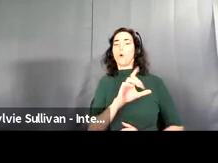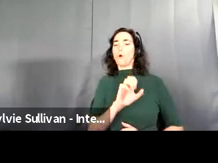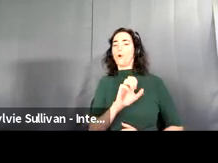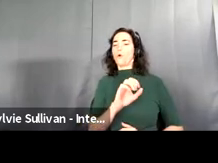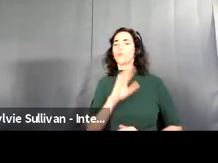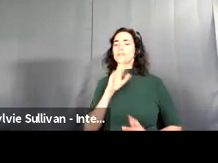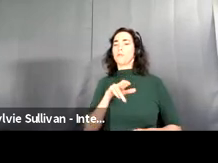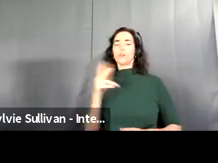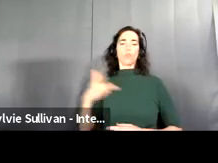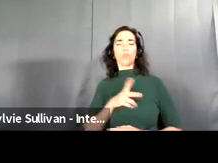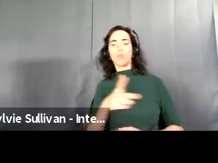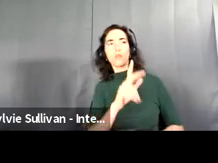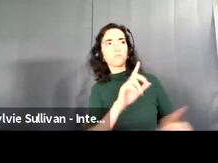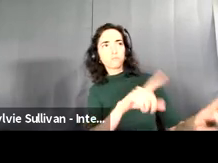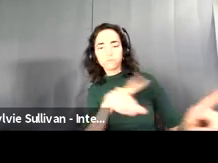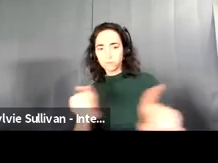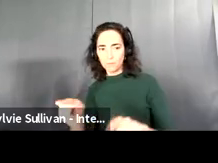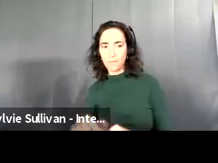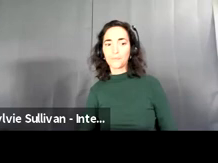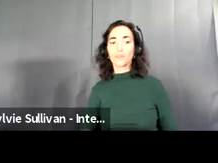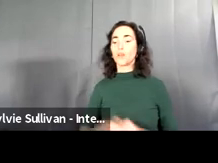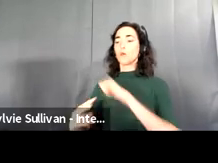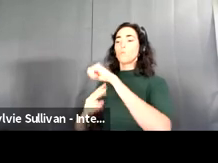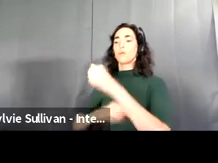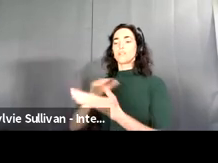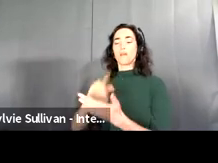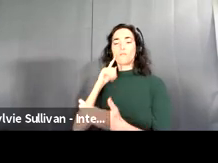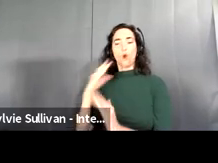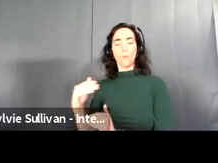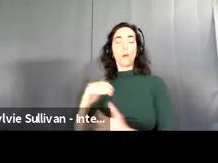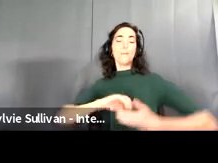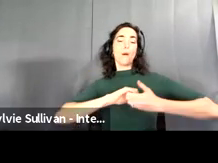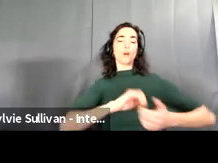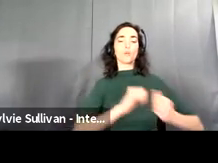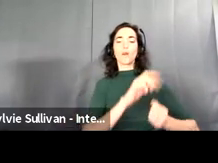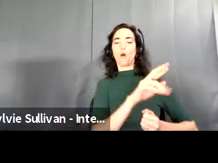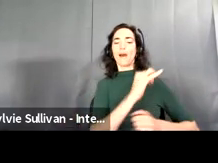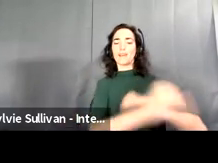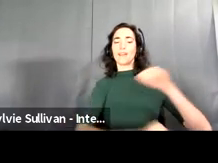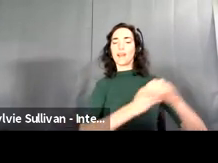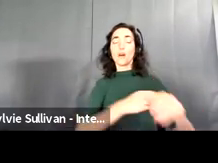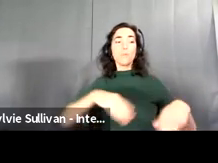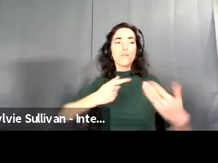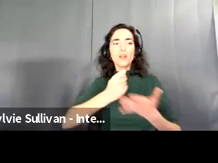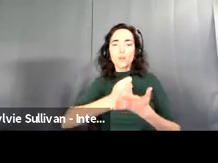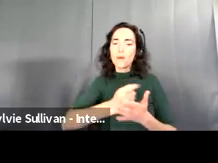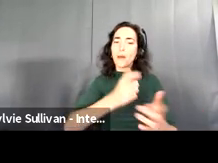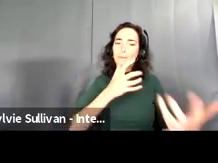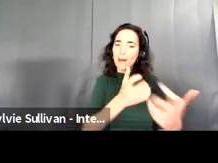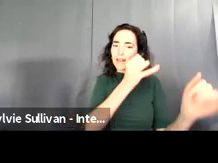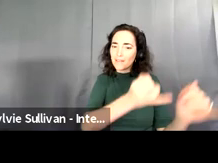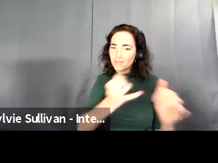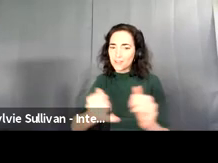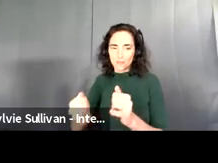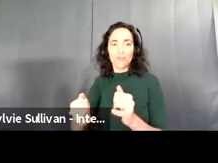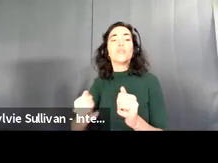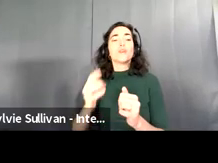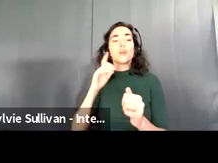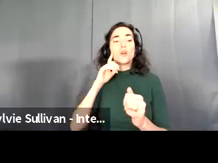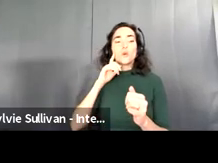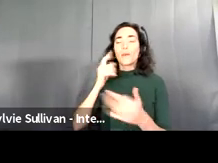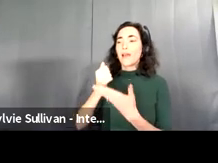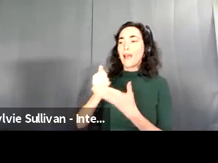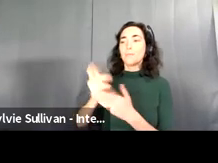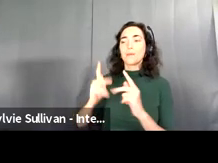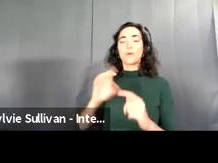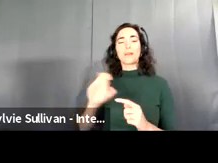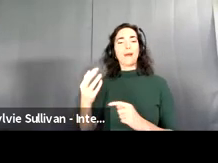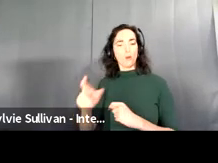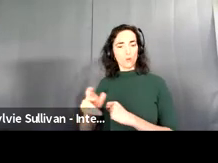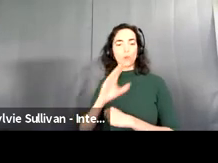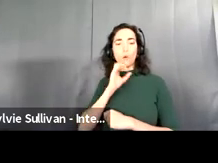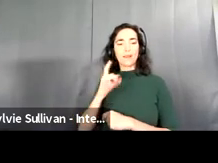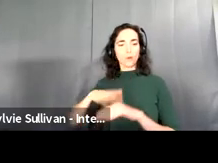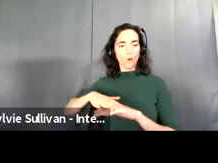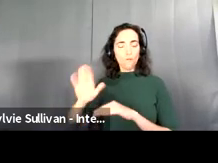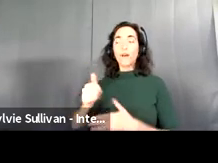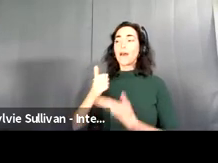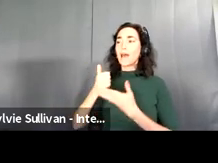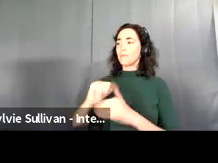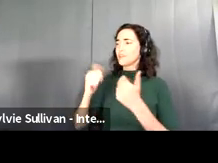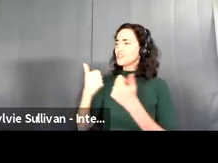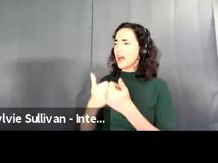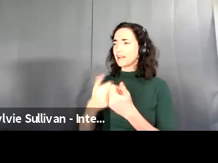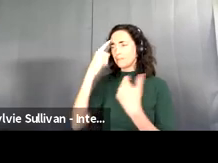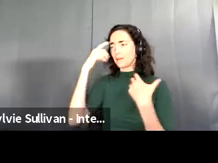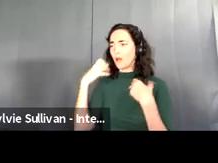The bridge center for hope in partnership with ri international provides individualized treatment and resources that will help East Baton Rouge Parish residents, 18 and older overcome their mental health and substance use challenges and lead healthy,